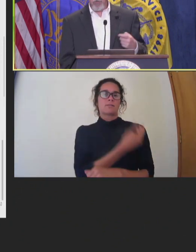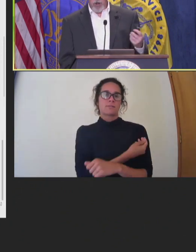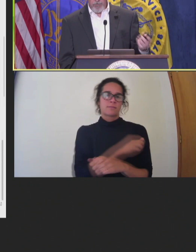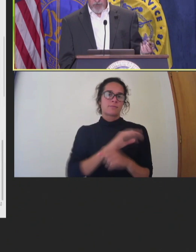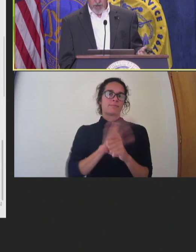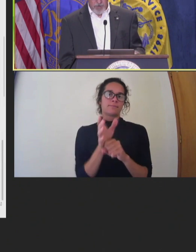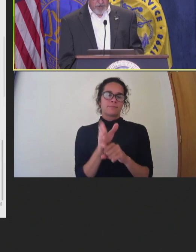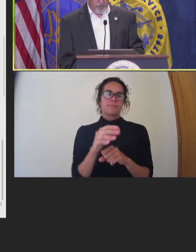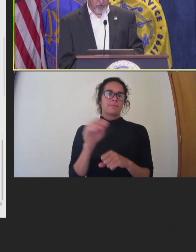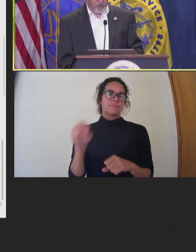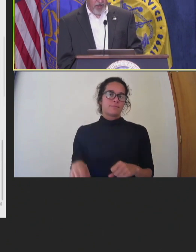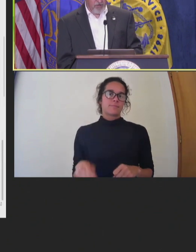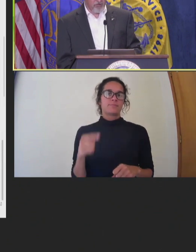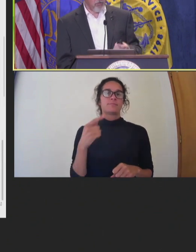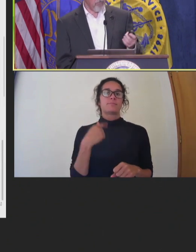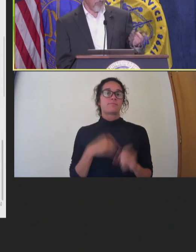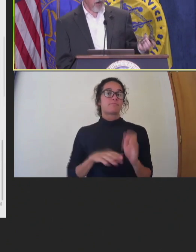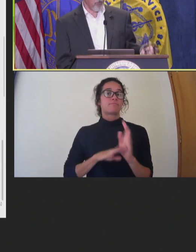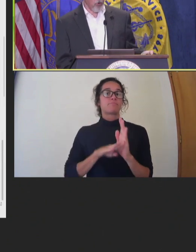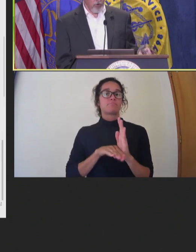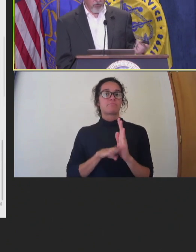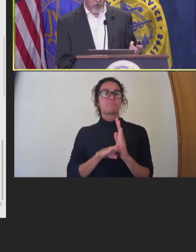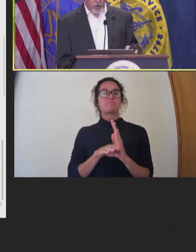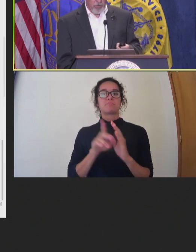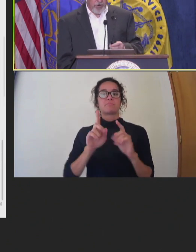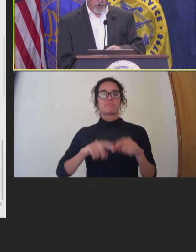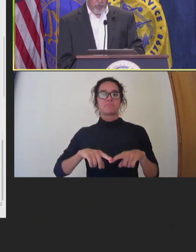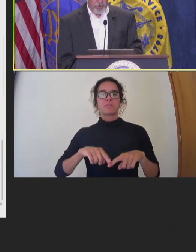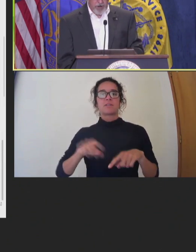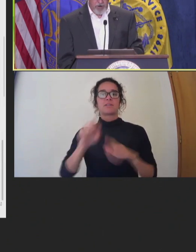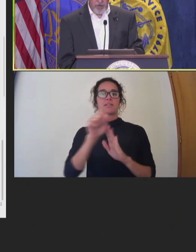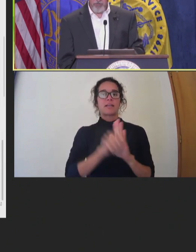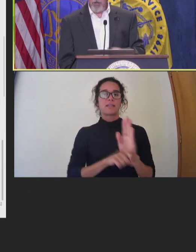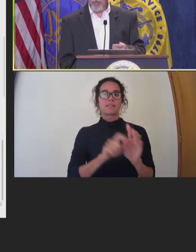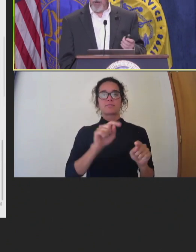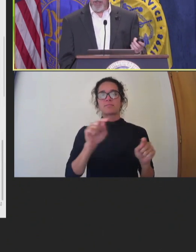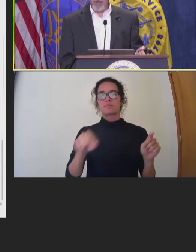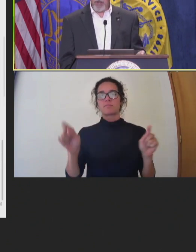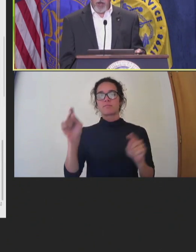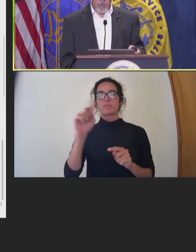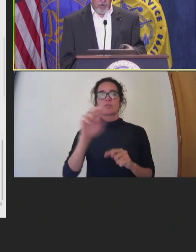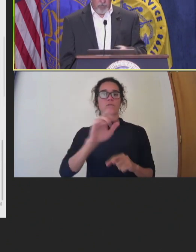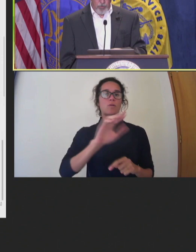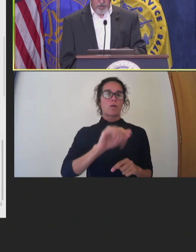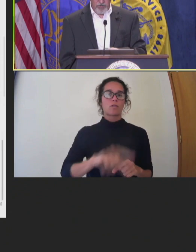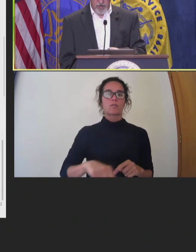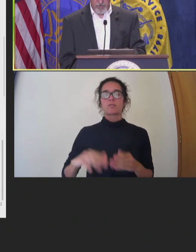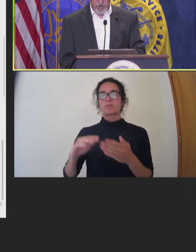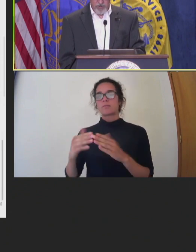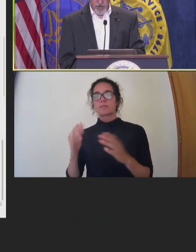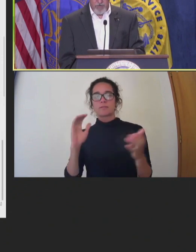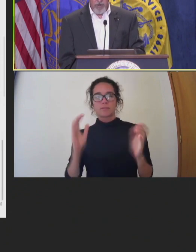uptake by different states, by rural, suburban, and urban areas, by income, race, and ethnicity.